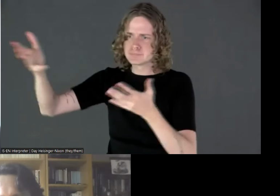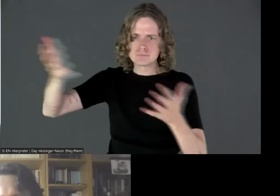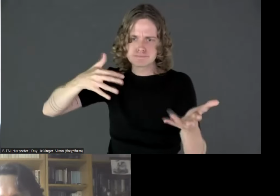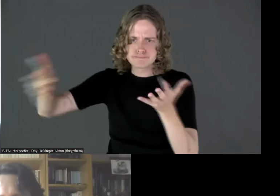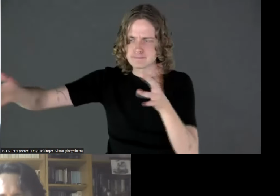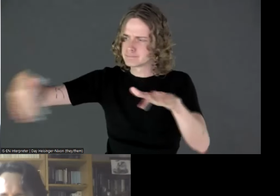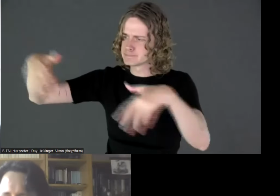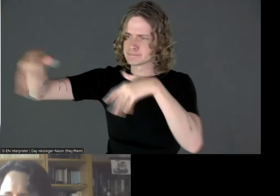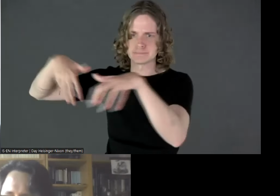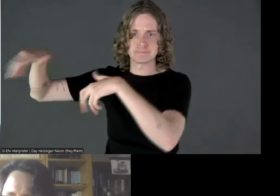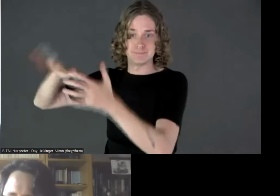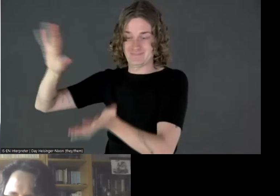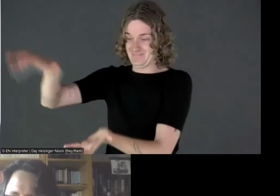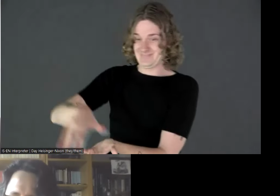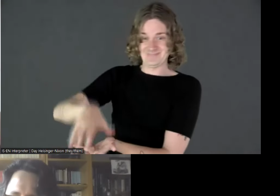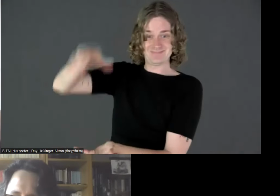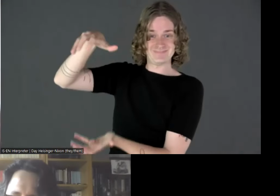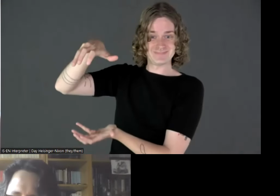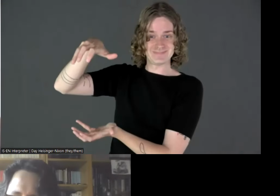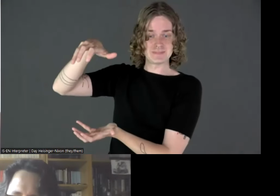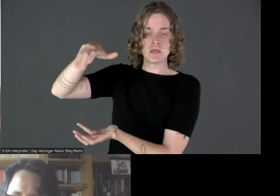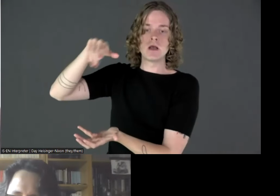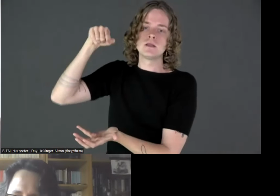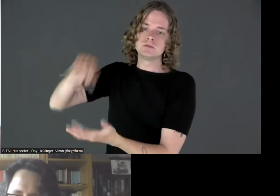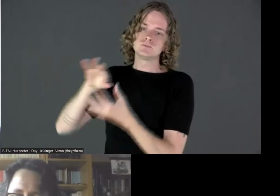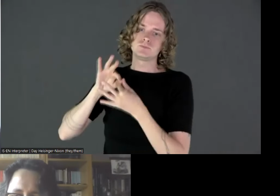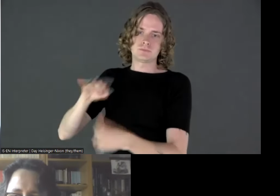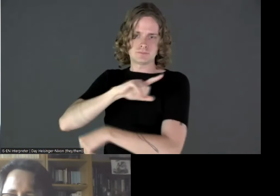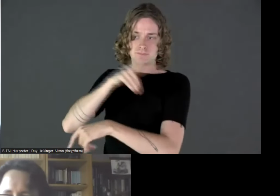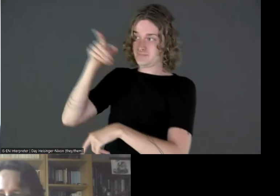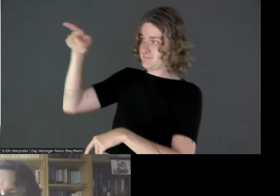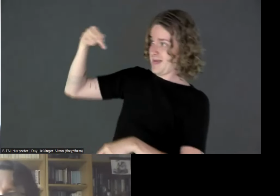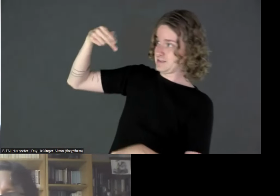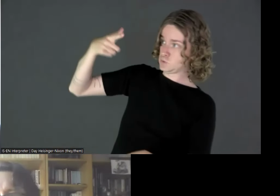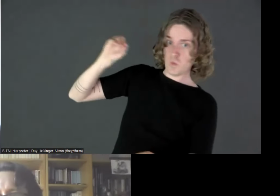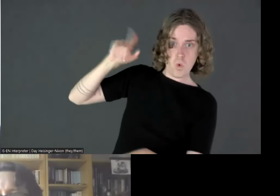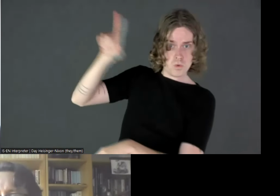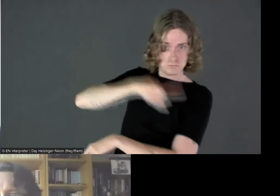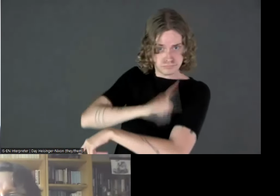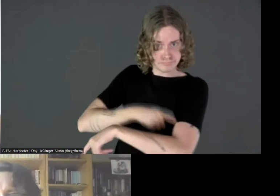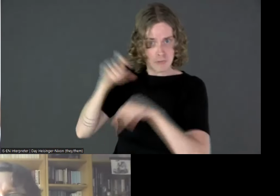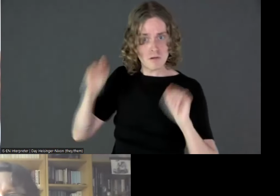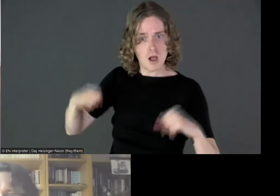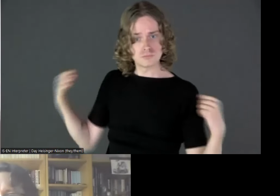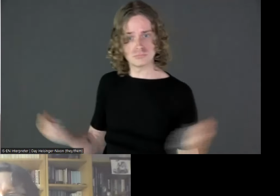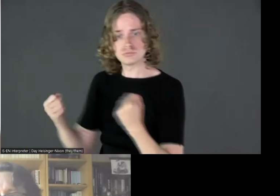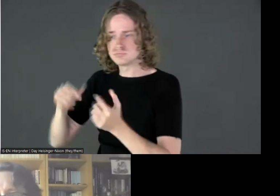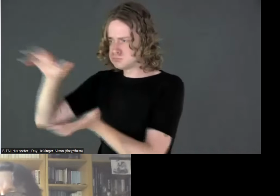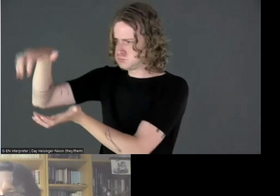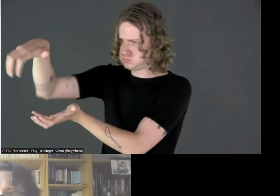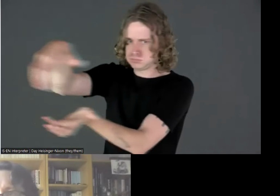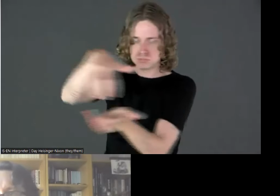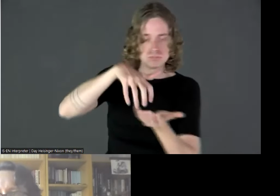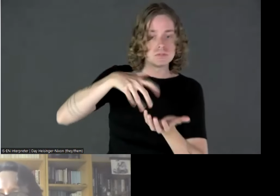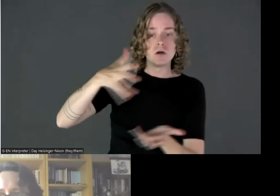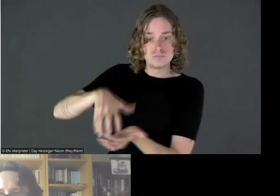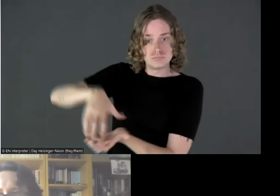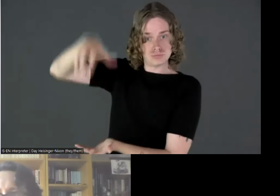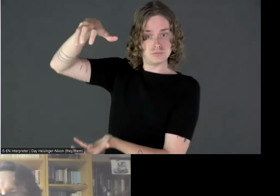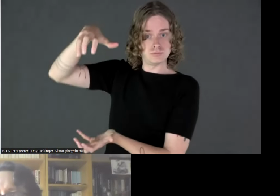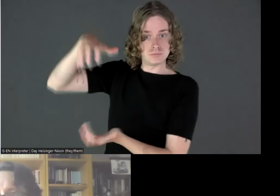by NGOs, whether these kind of mechanisms continue. And most of them, I think that is good